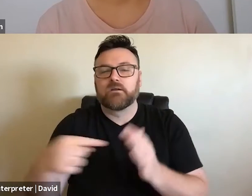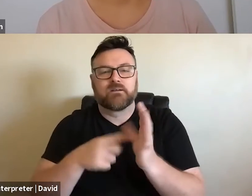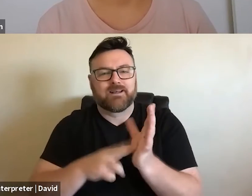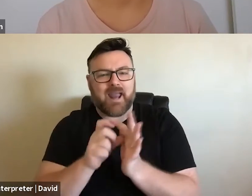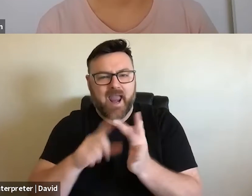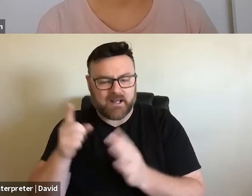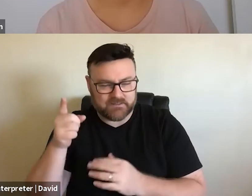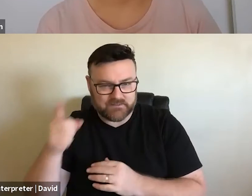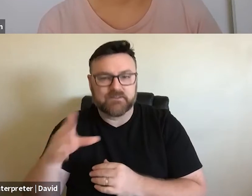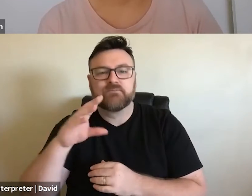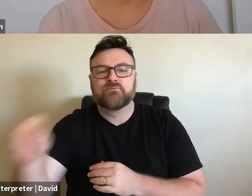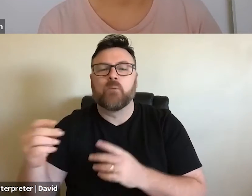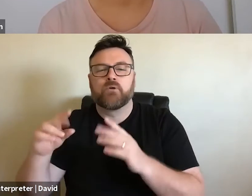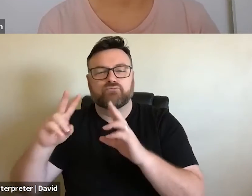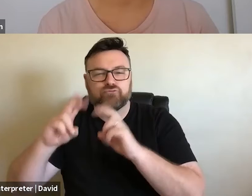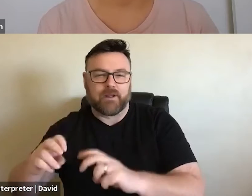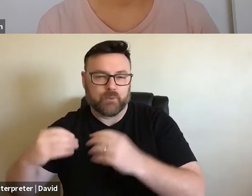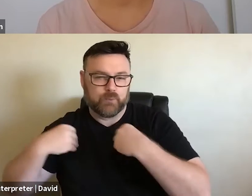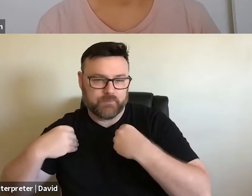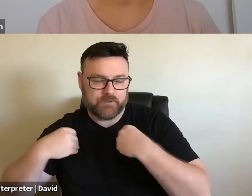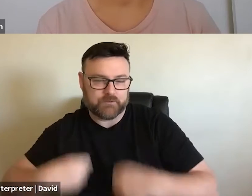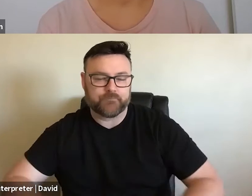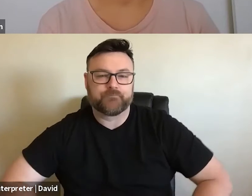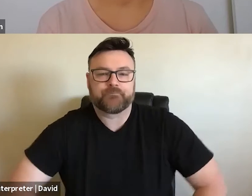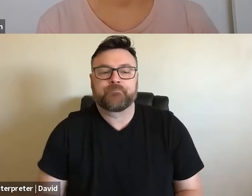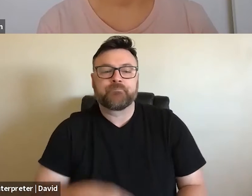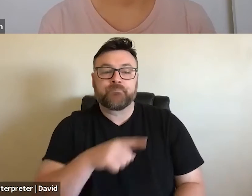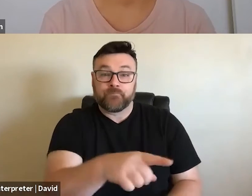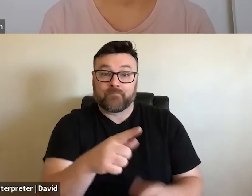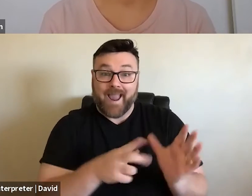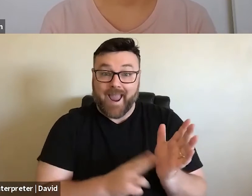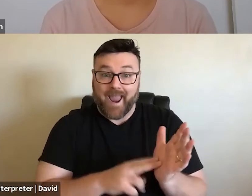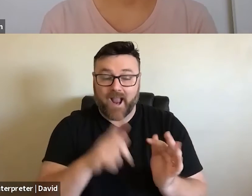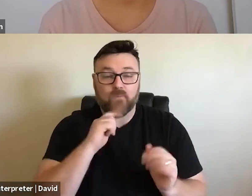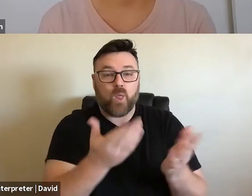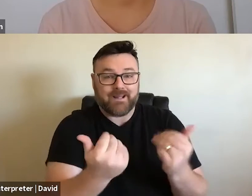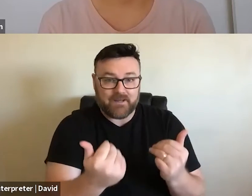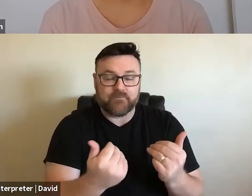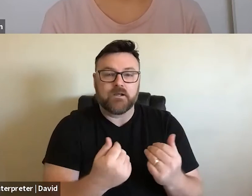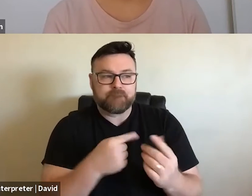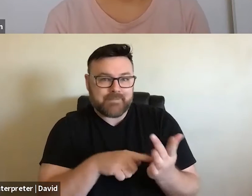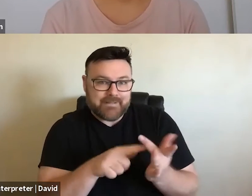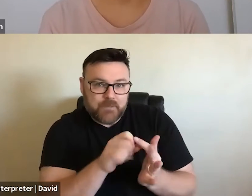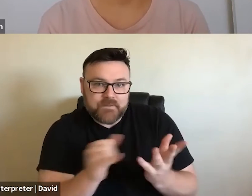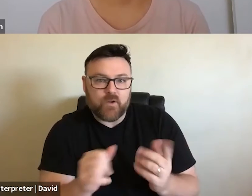keep audiences engaged at home. Before I handed over to Tandi and Anne , if you would like to ask a question at any stage